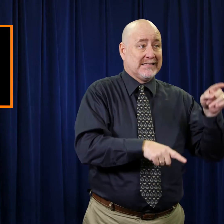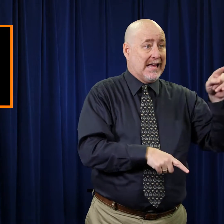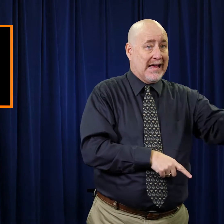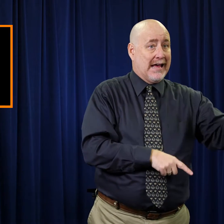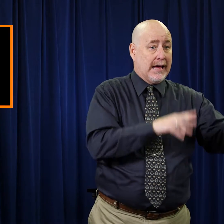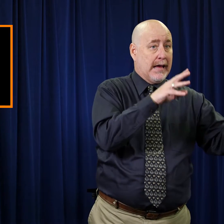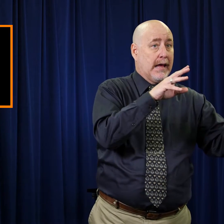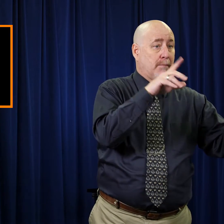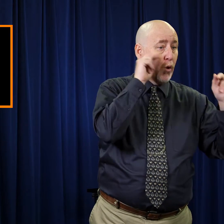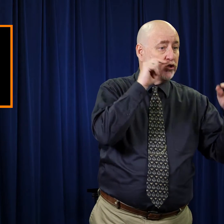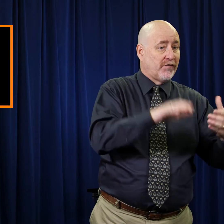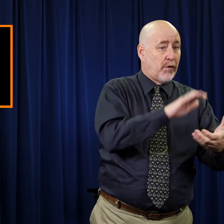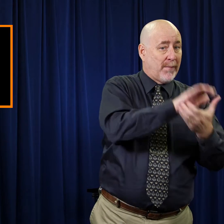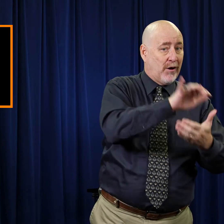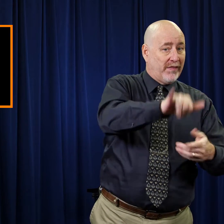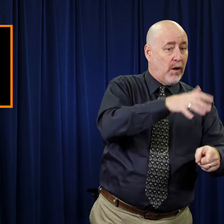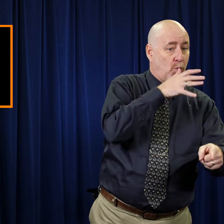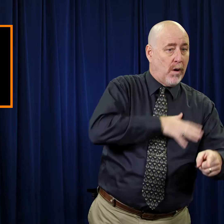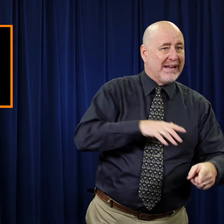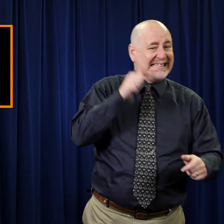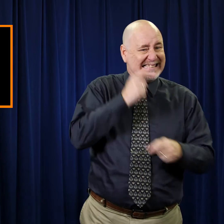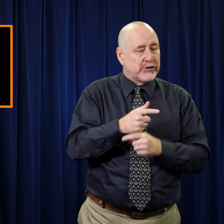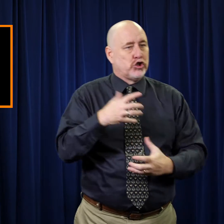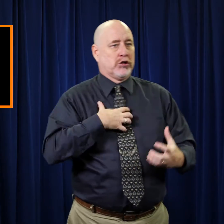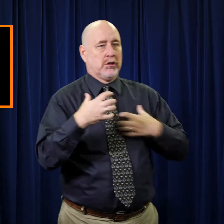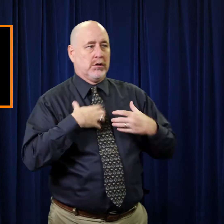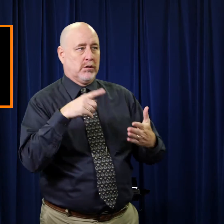Moses about marrying the Cushite woman. It was Miriam, his sister, and Aaron went